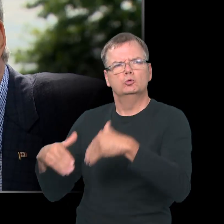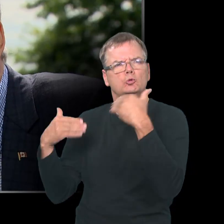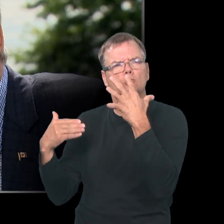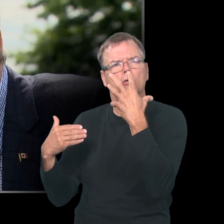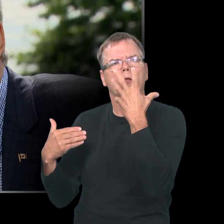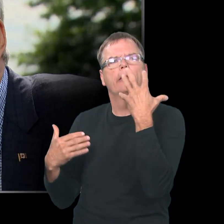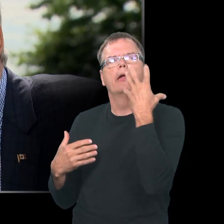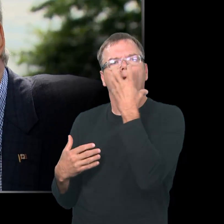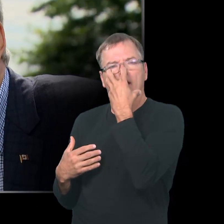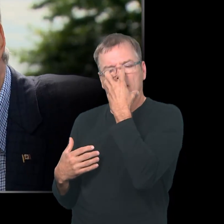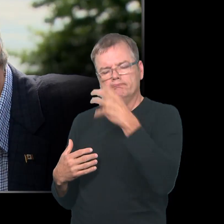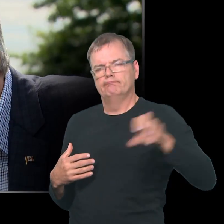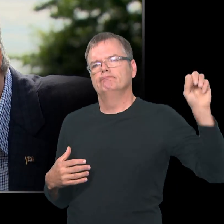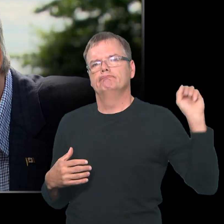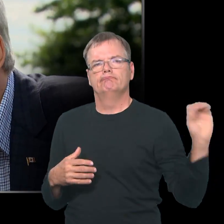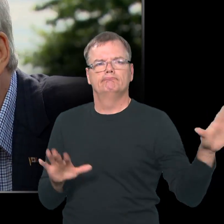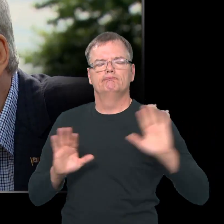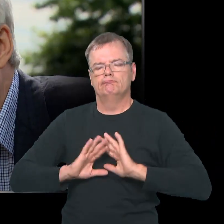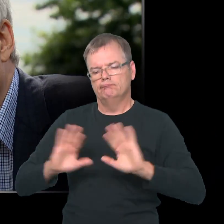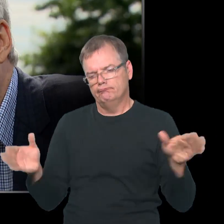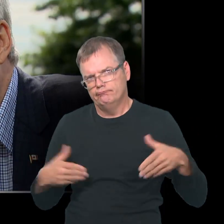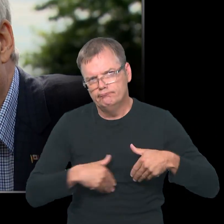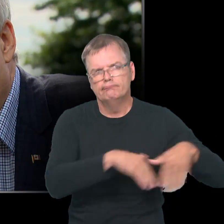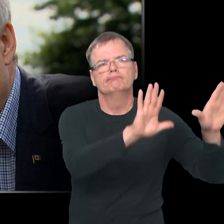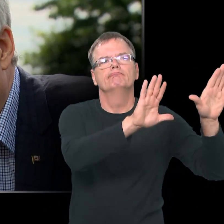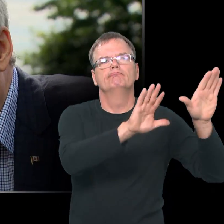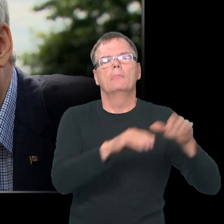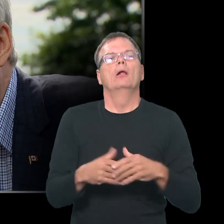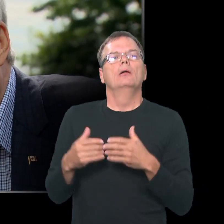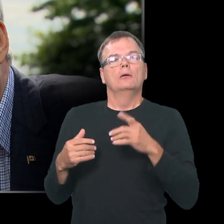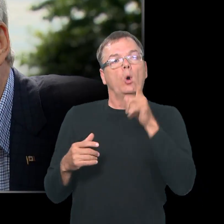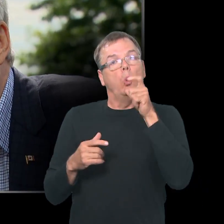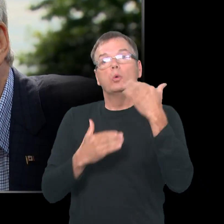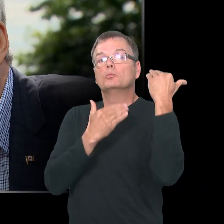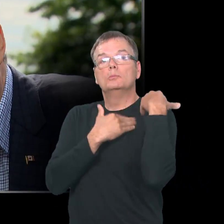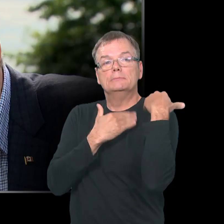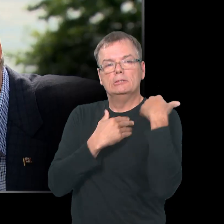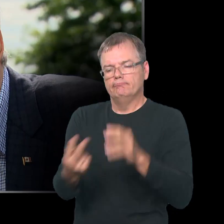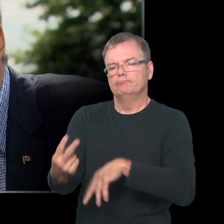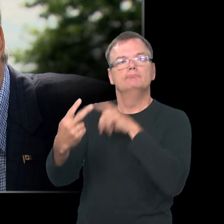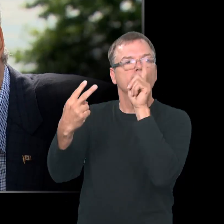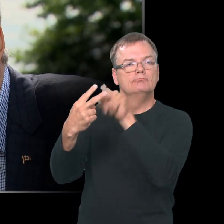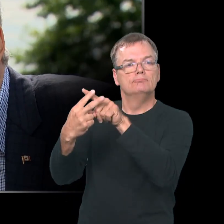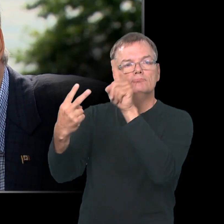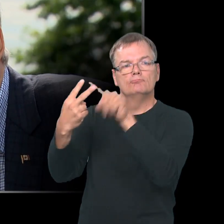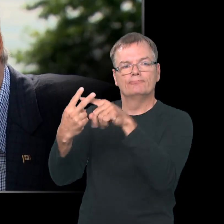where I was very angry, but you've just got to let that anger go, you have to move on. We dealt with the situation.